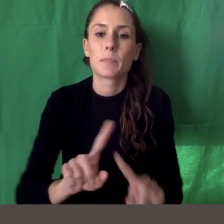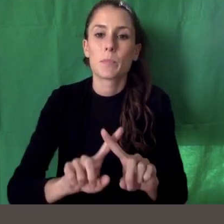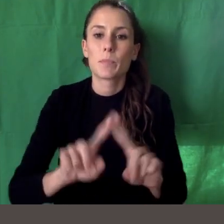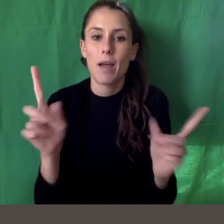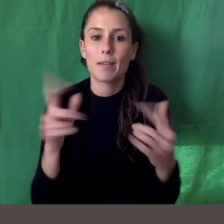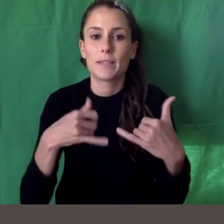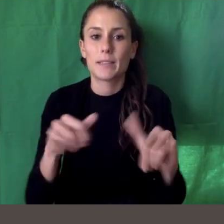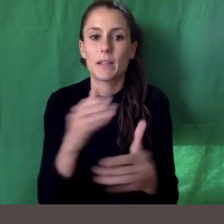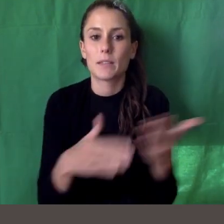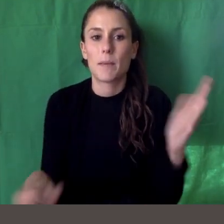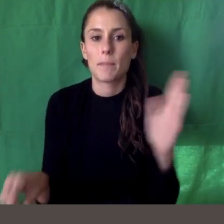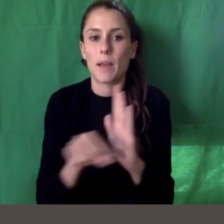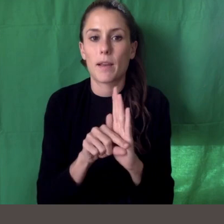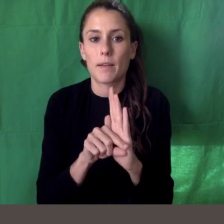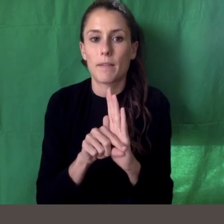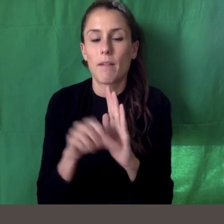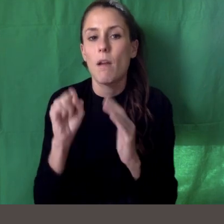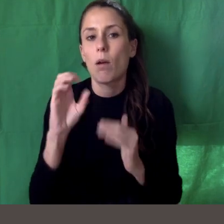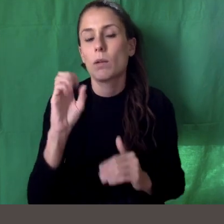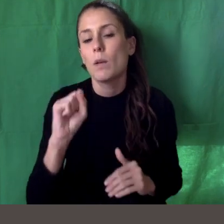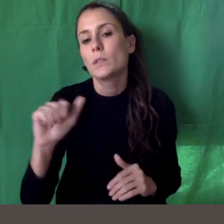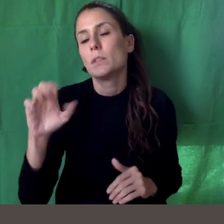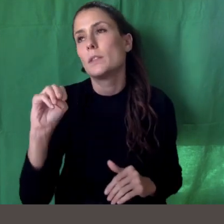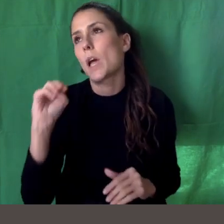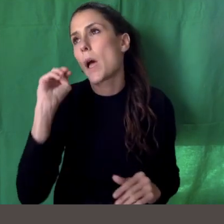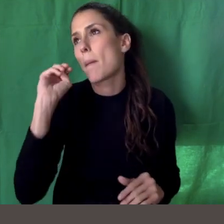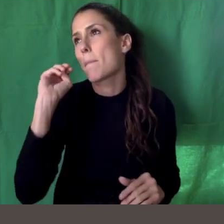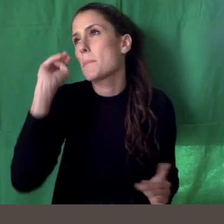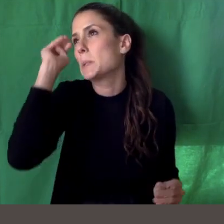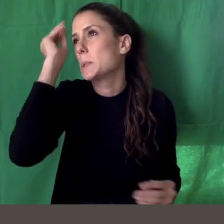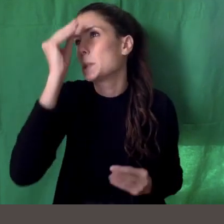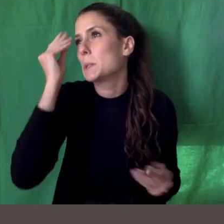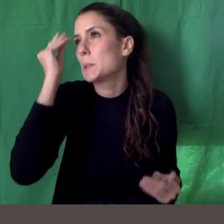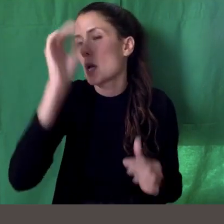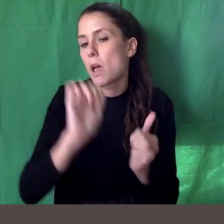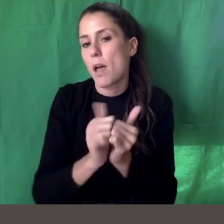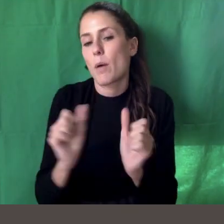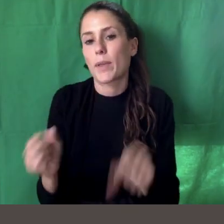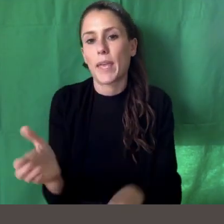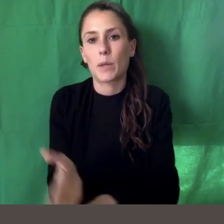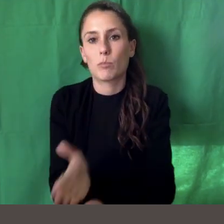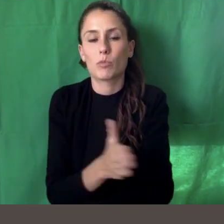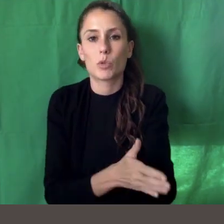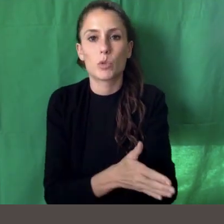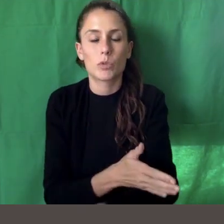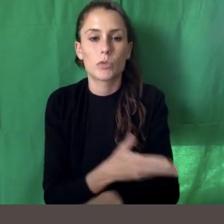But there are still some downsides and Sam thinks about how he could improve these.